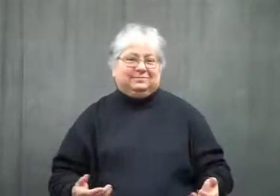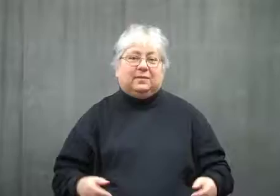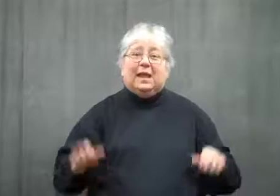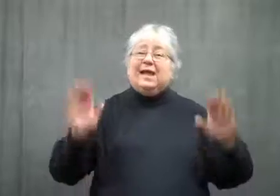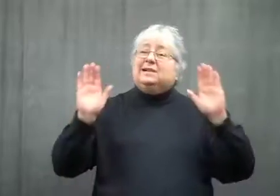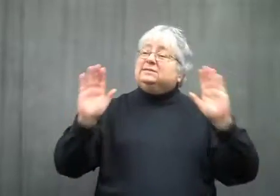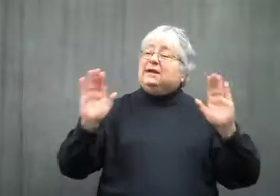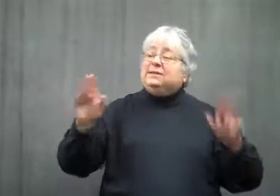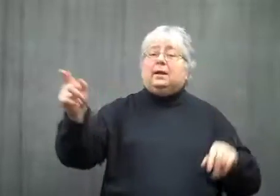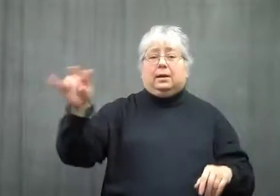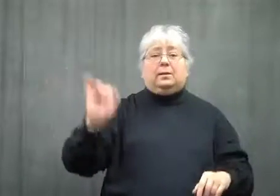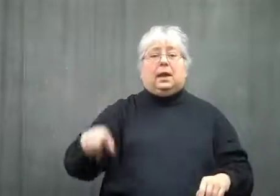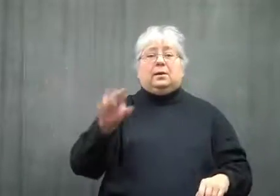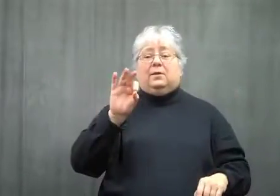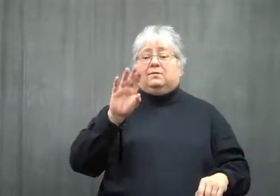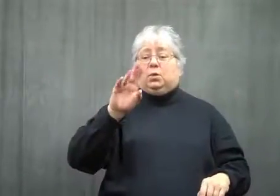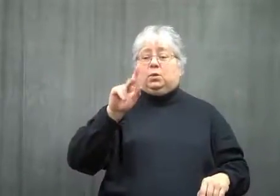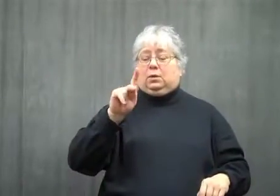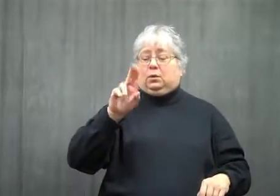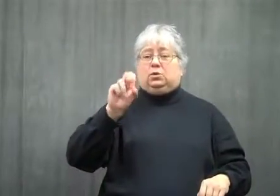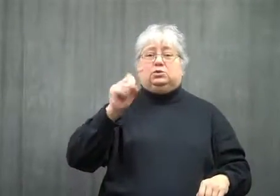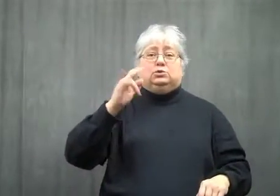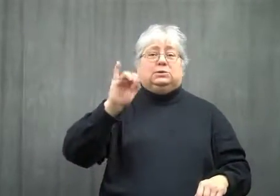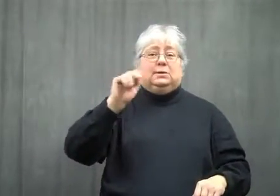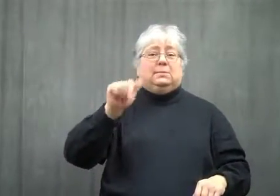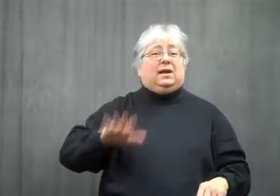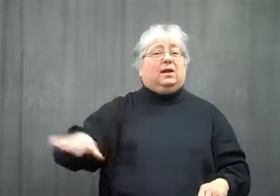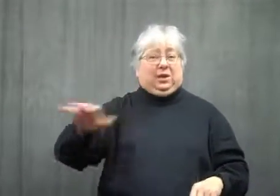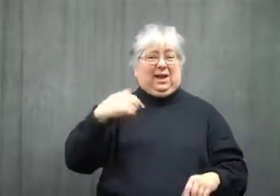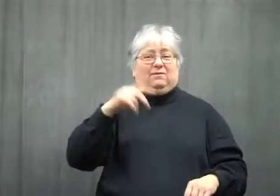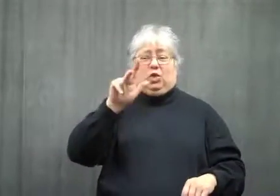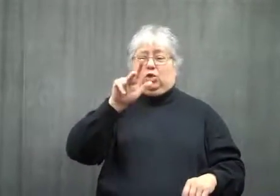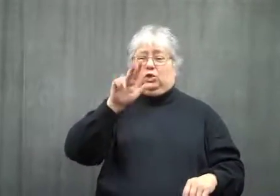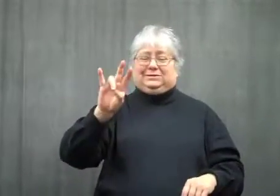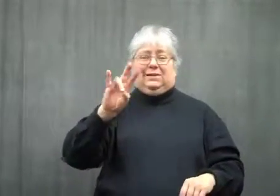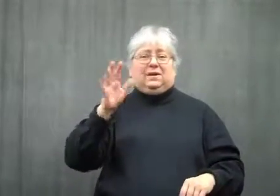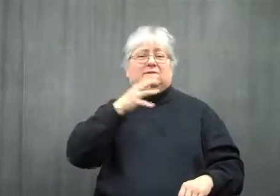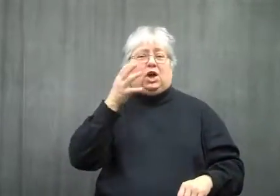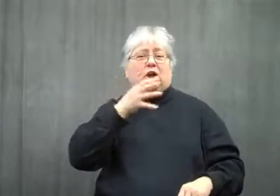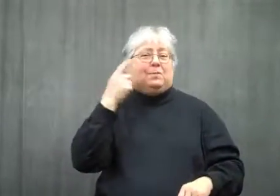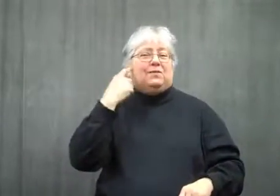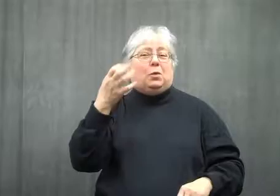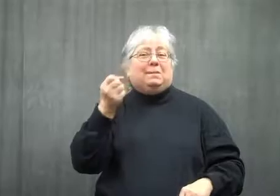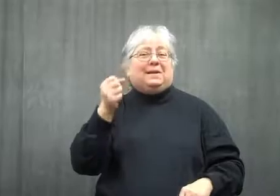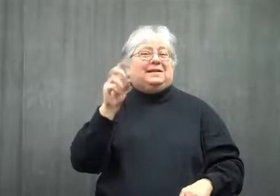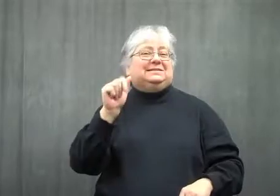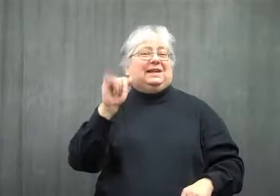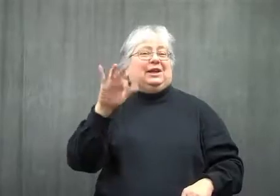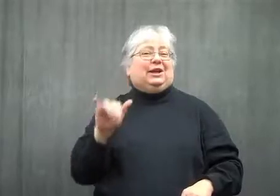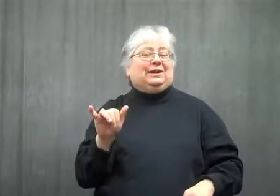There are 37 dairy farms in the Fukushima area, and on Sunday